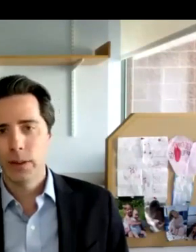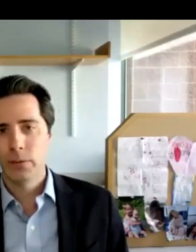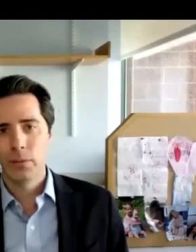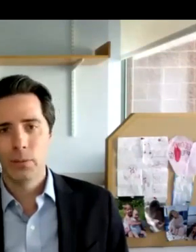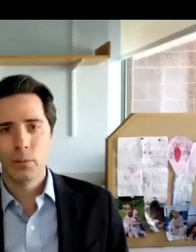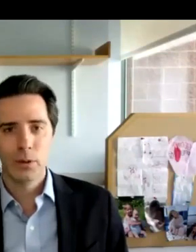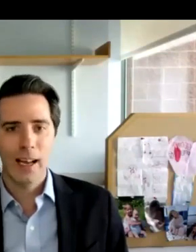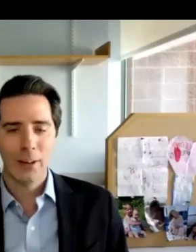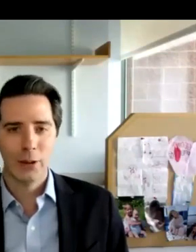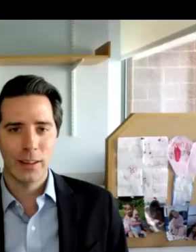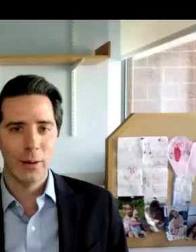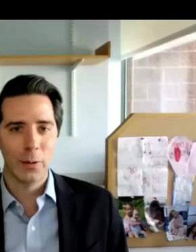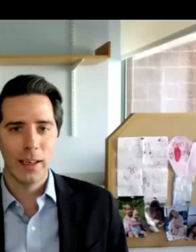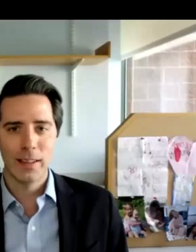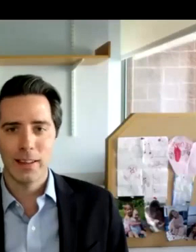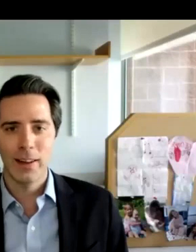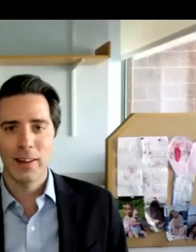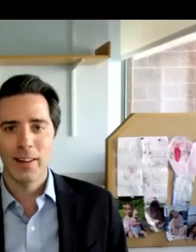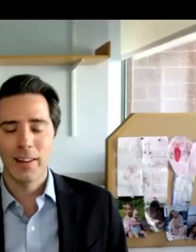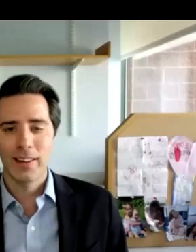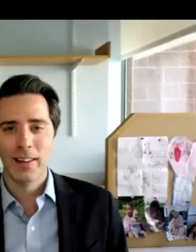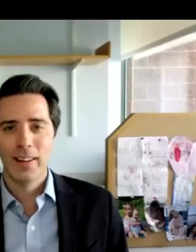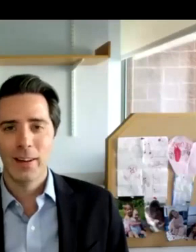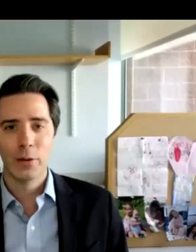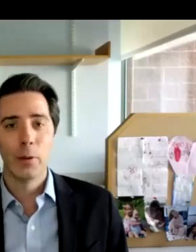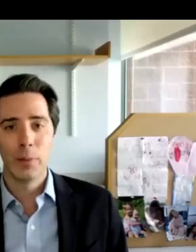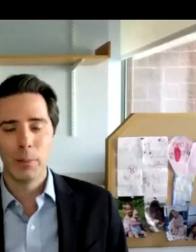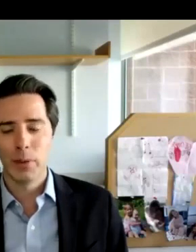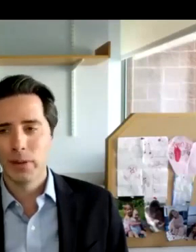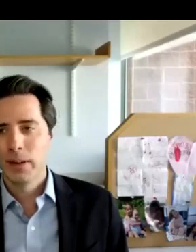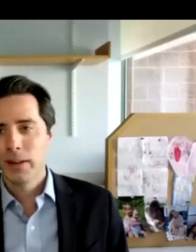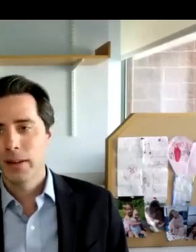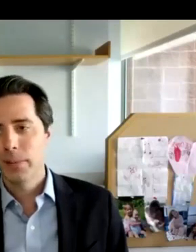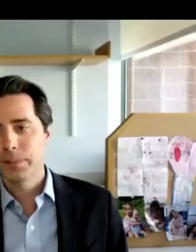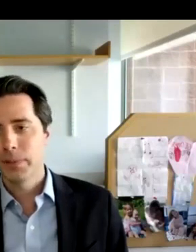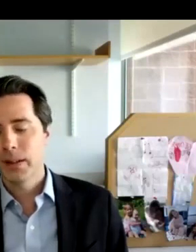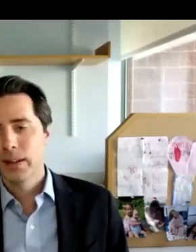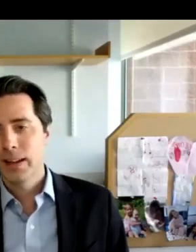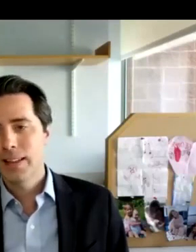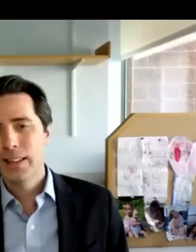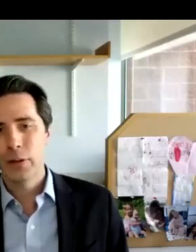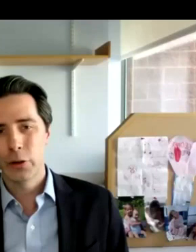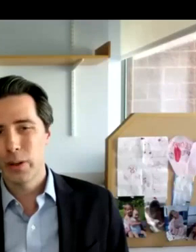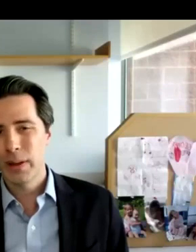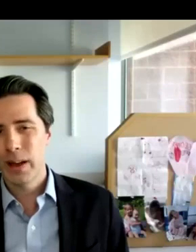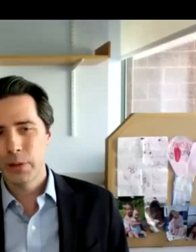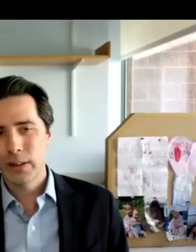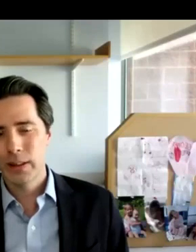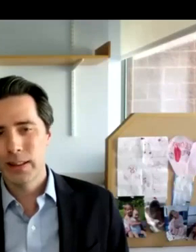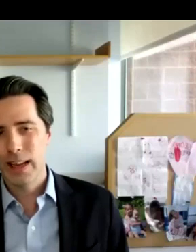something to actually erase a a group of people